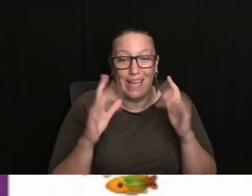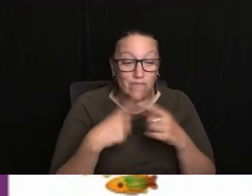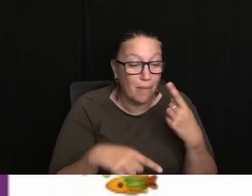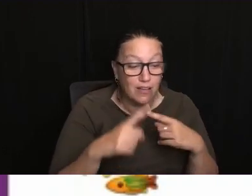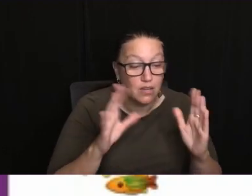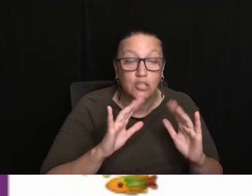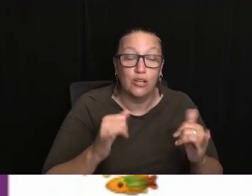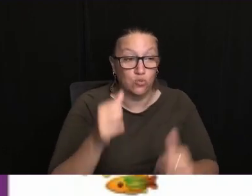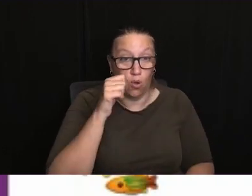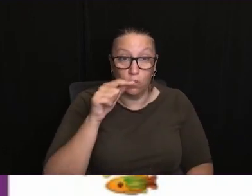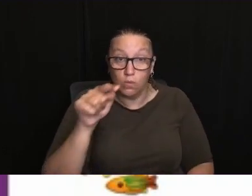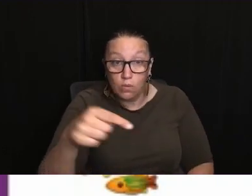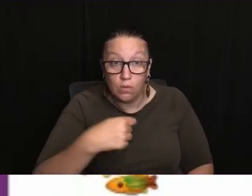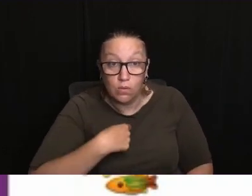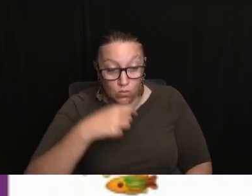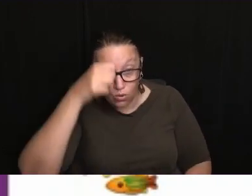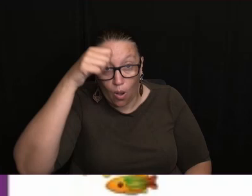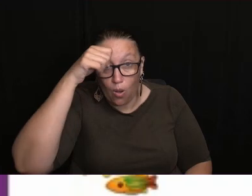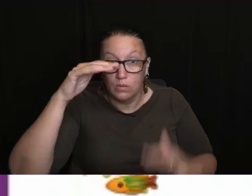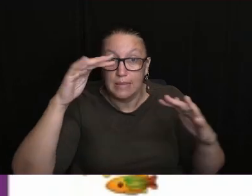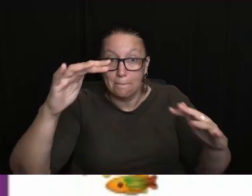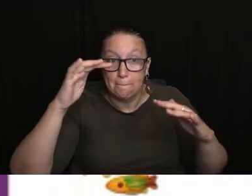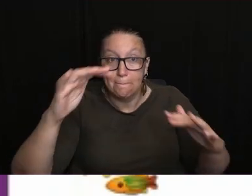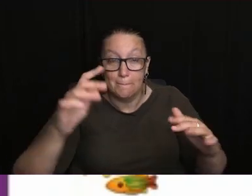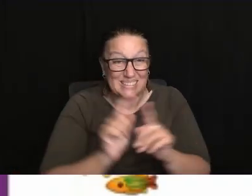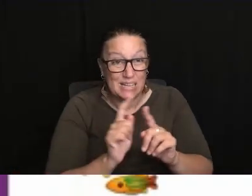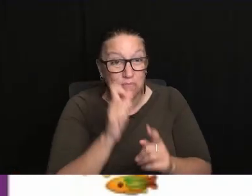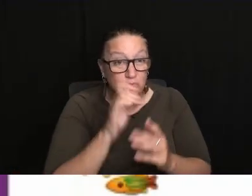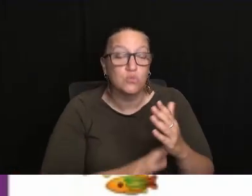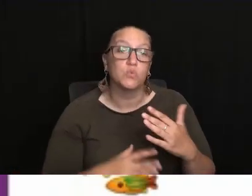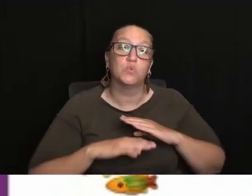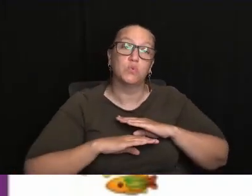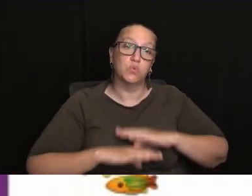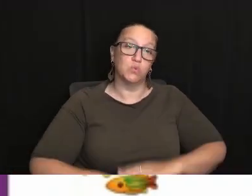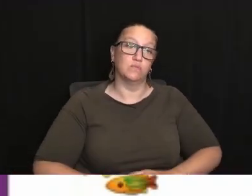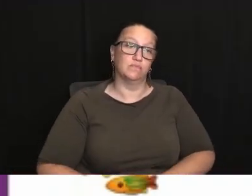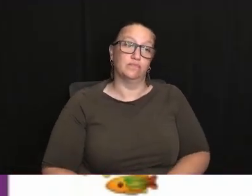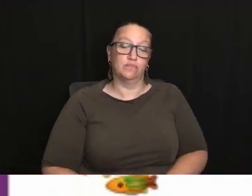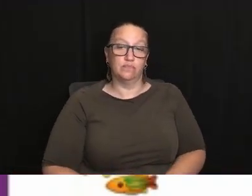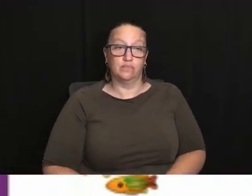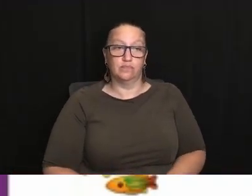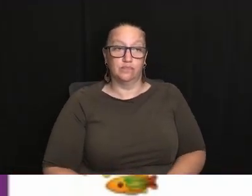to know that what we're going through they're going through. I like to go back to what Belinda